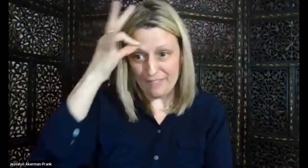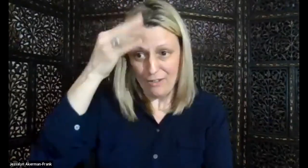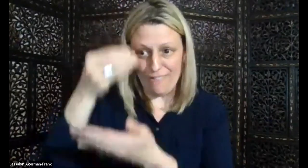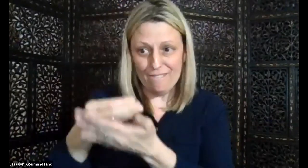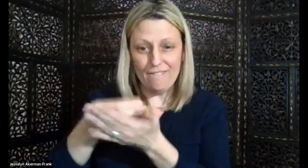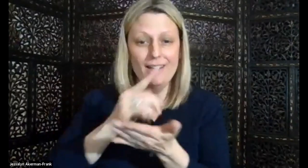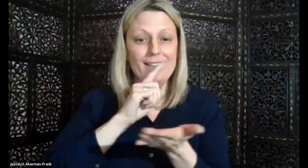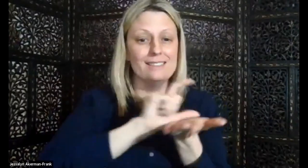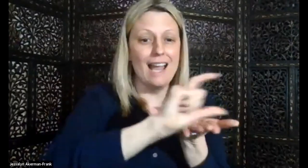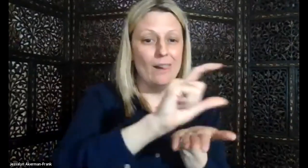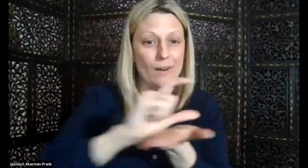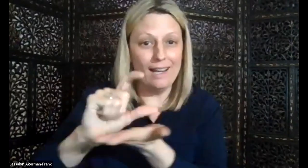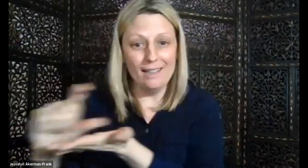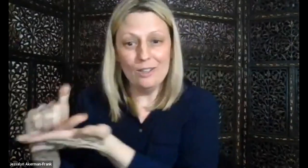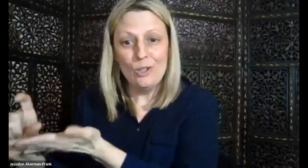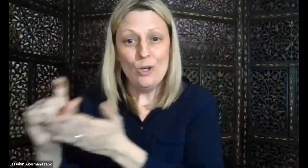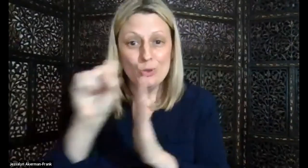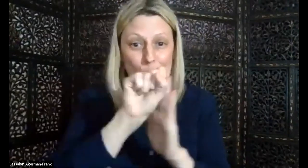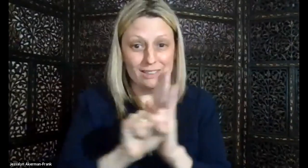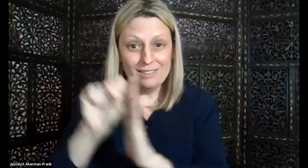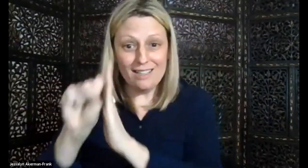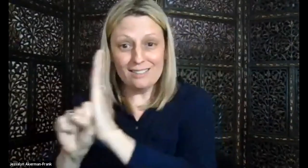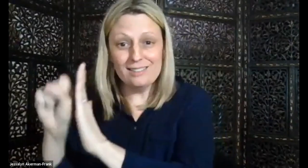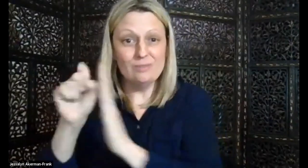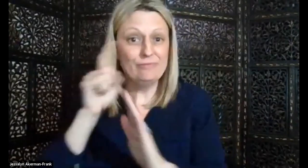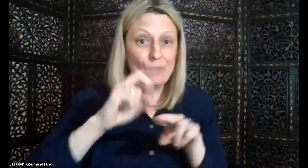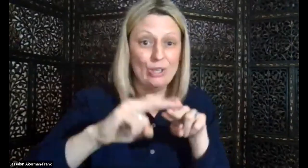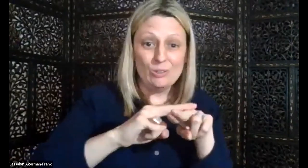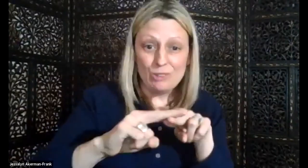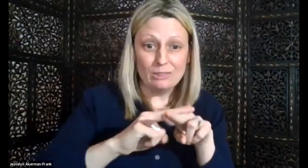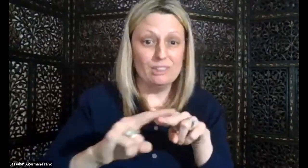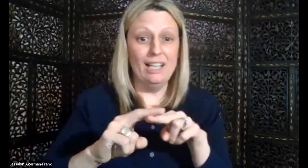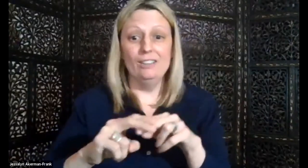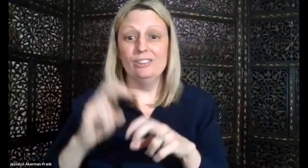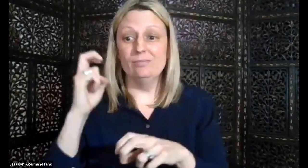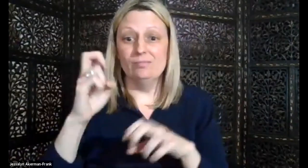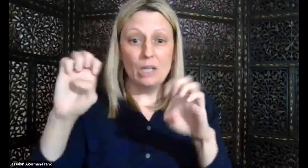States. And the rein for that is